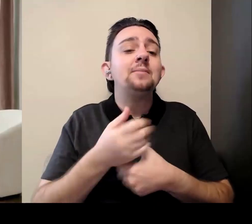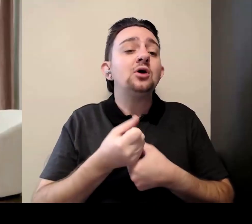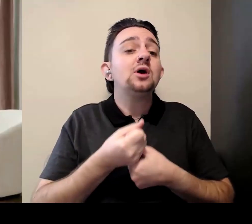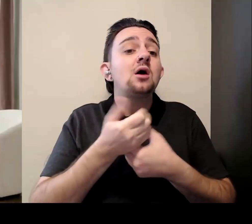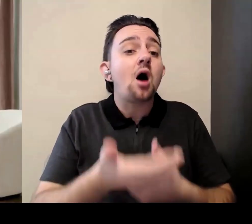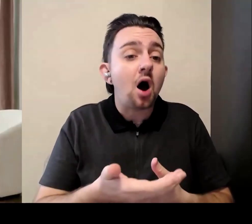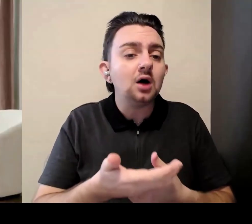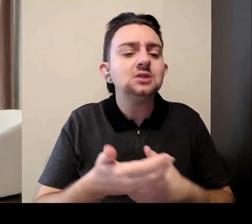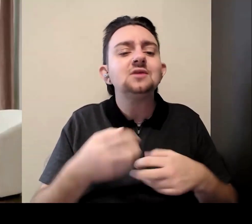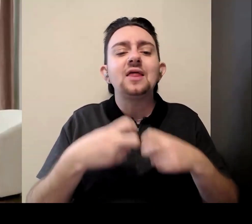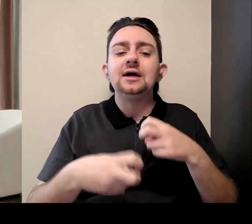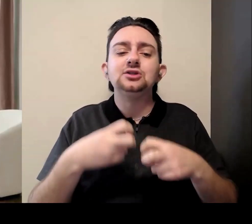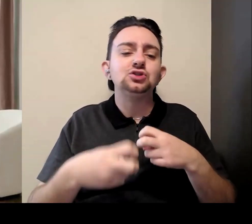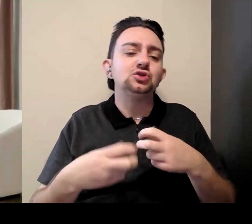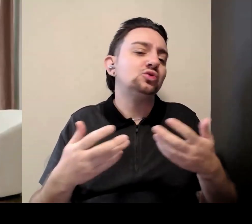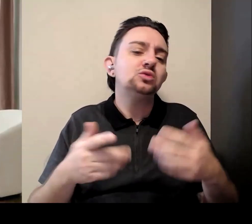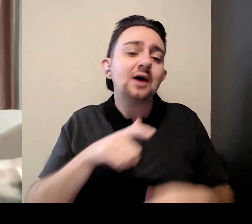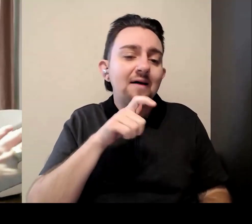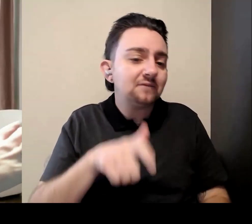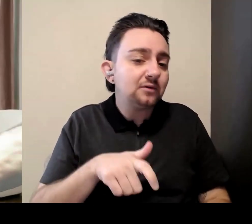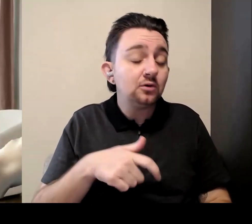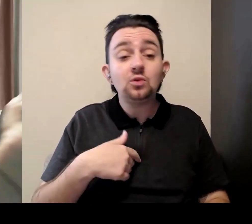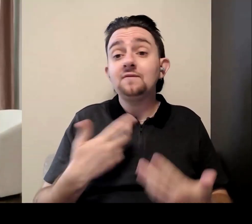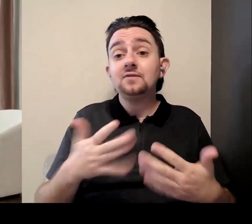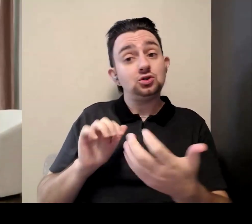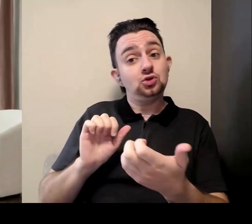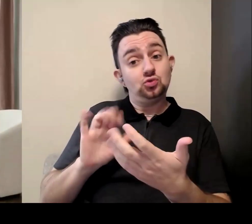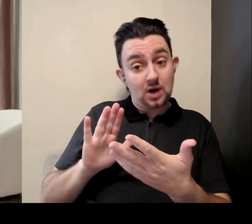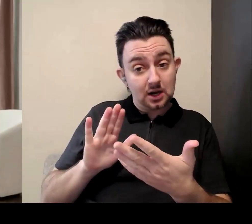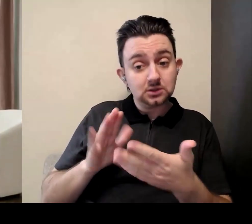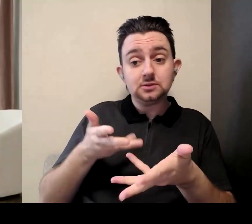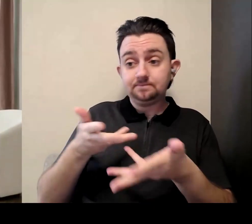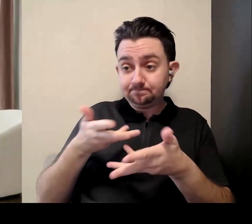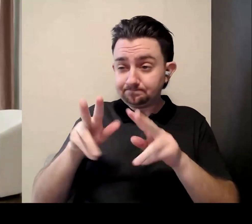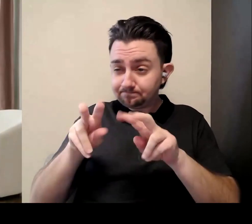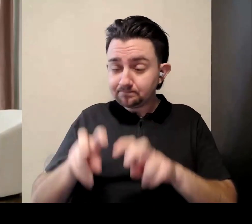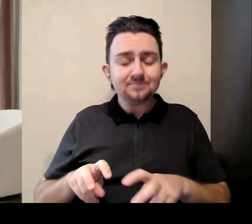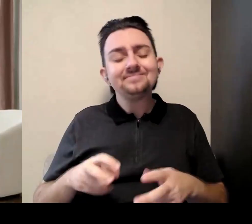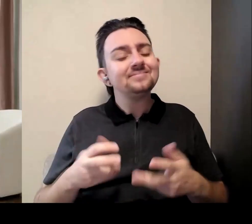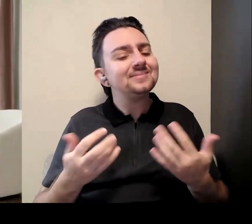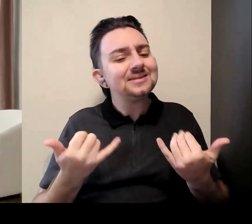Like we've addressed that and now we still aren't seeing the progress we expect.